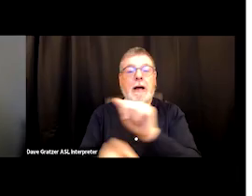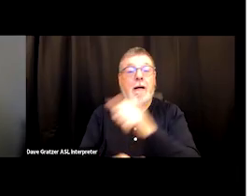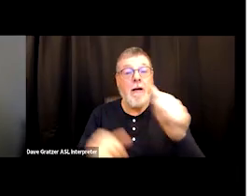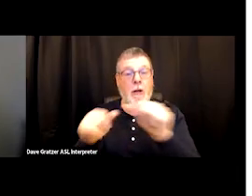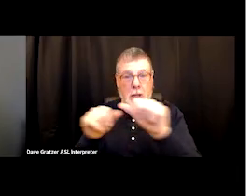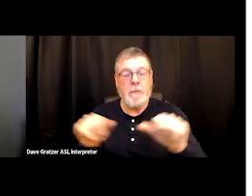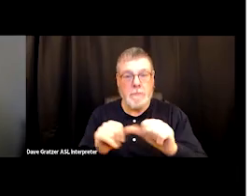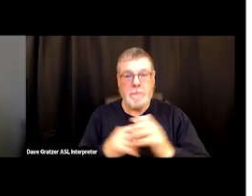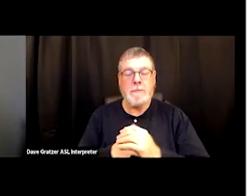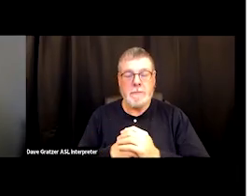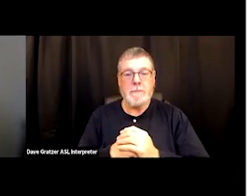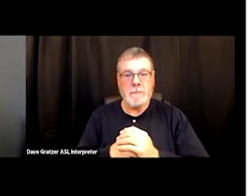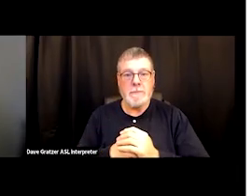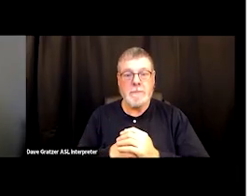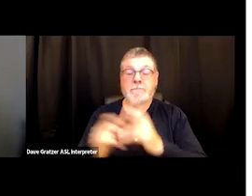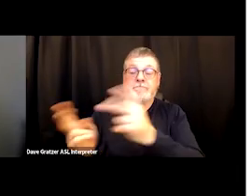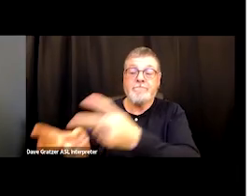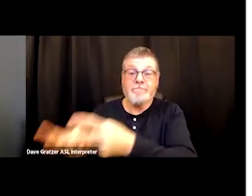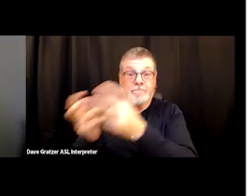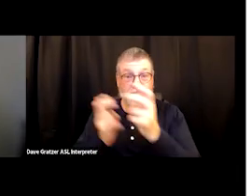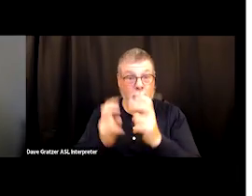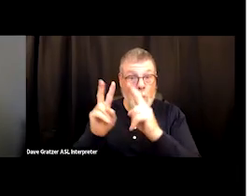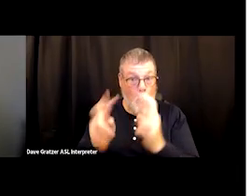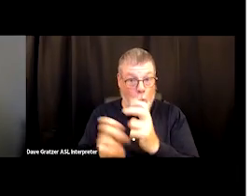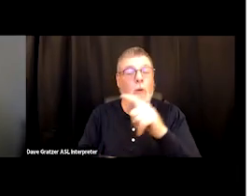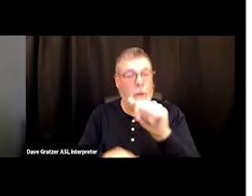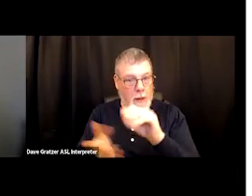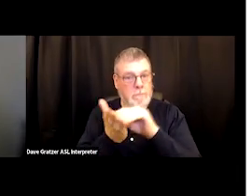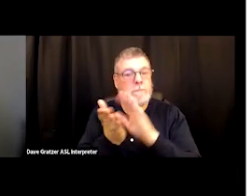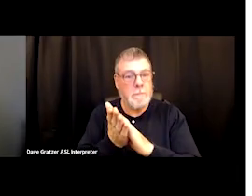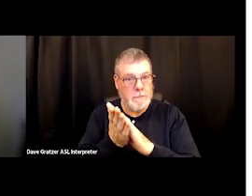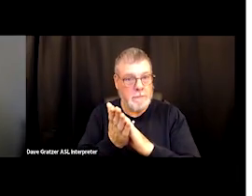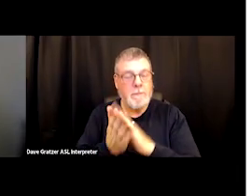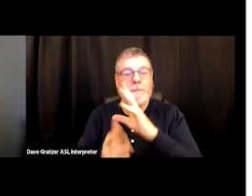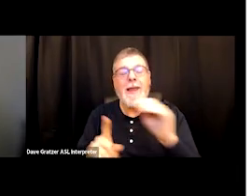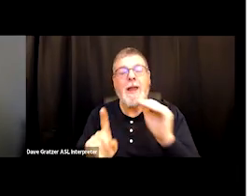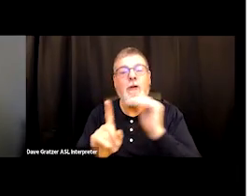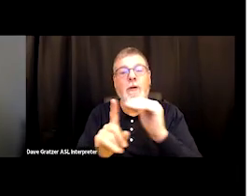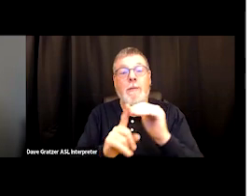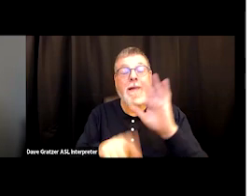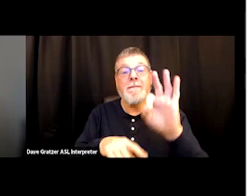You can use quotes from the applicant and examples they provide you. And just a reminder that the functional information